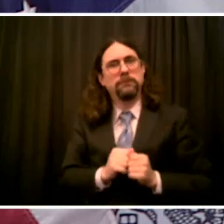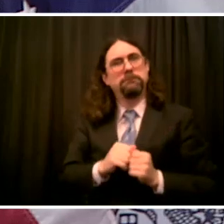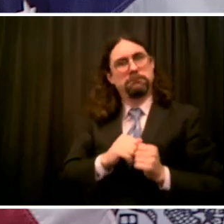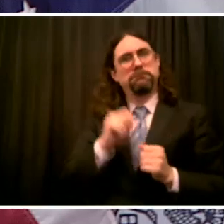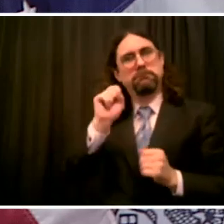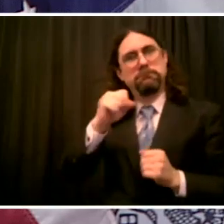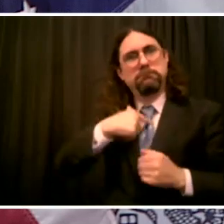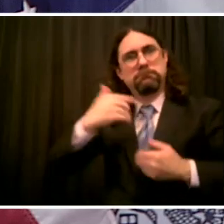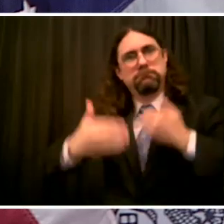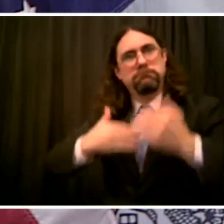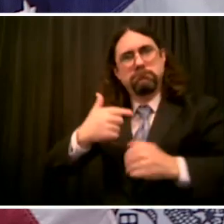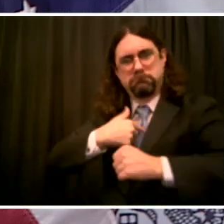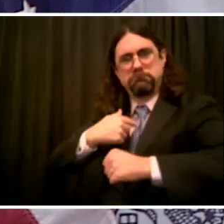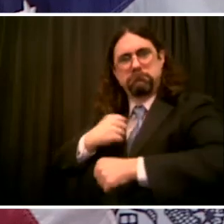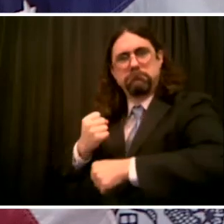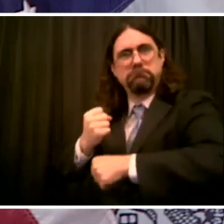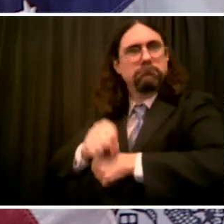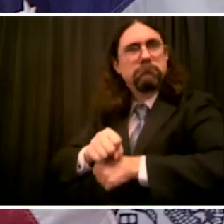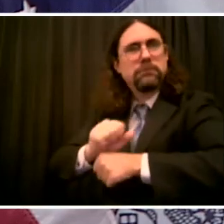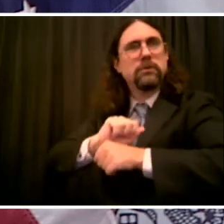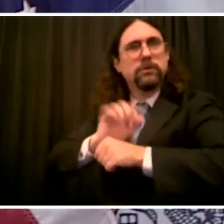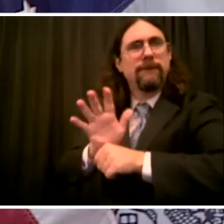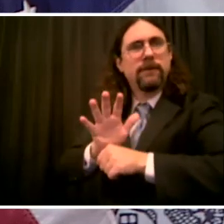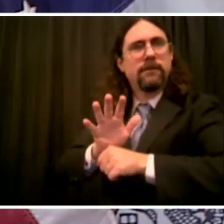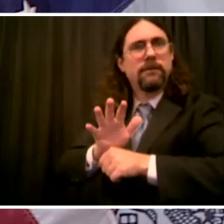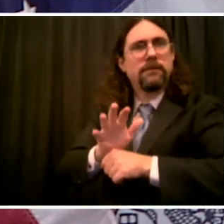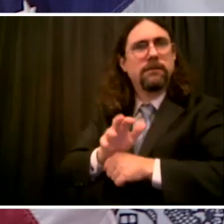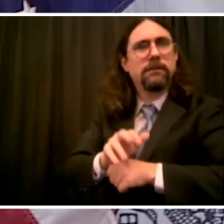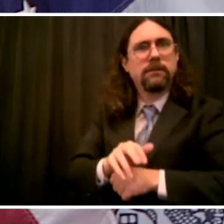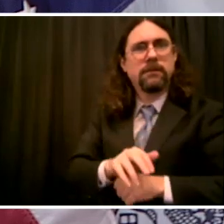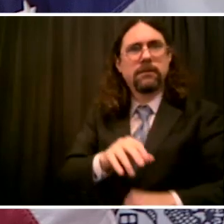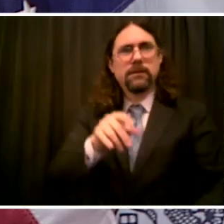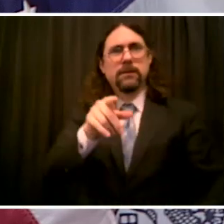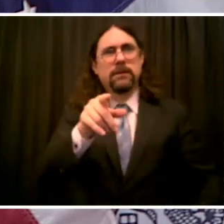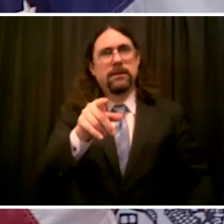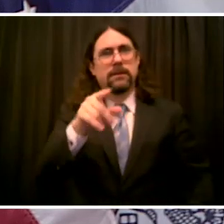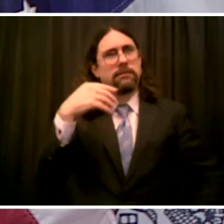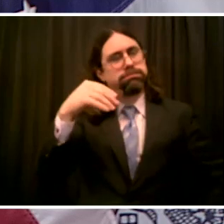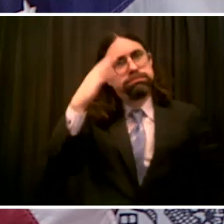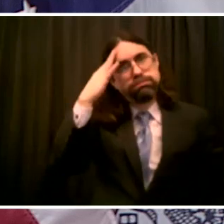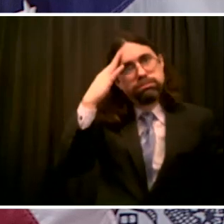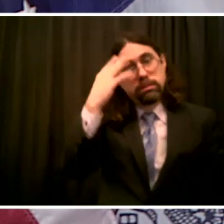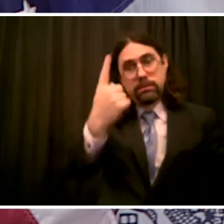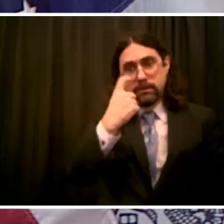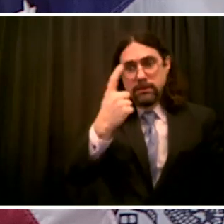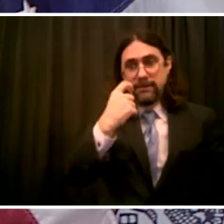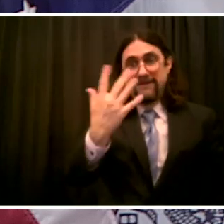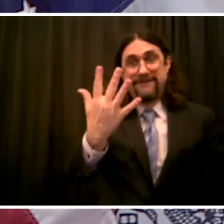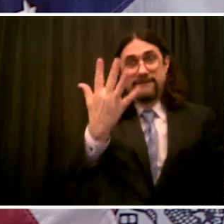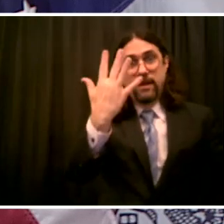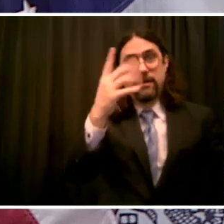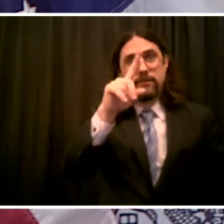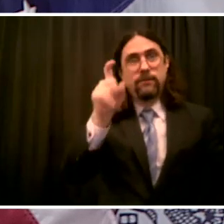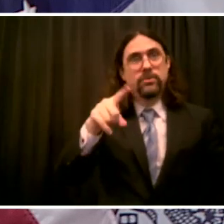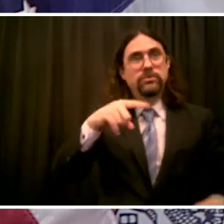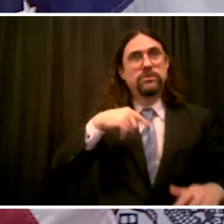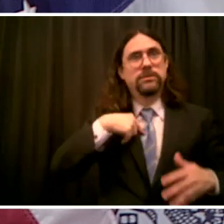POSSIBLE. YOU MENTIONED -- YOU ASKED ABOUT FIVE QUESTIONS HETRE. THOE NEHA TT STUCK IN MY HEAD IS THE ONE OABUT-- OUY MENTIONED